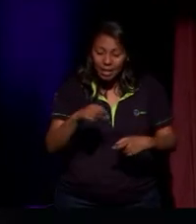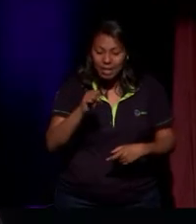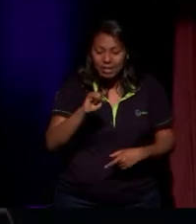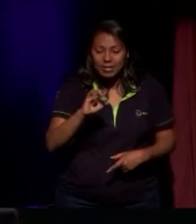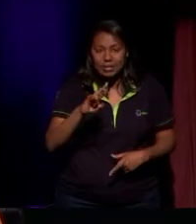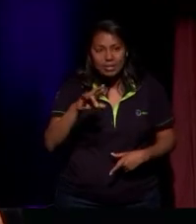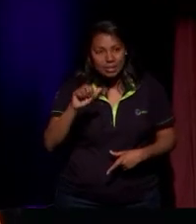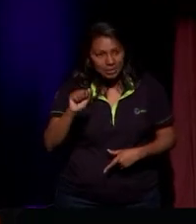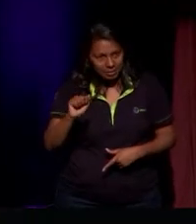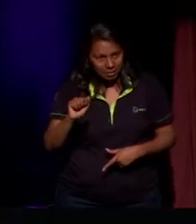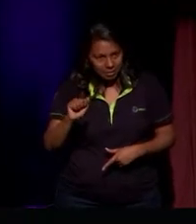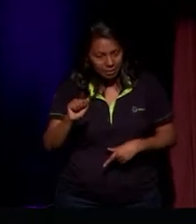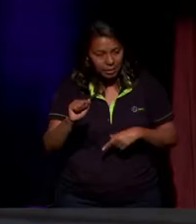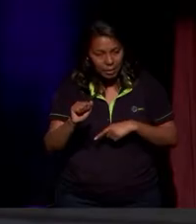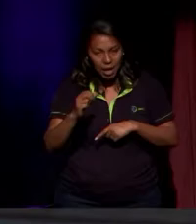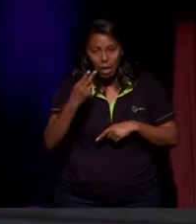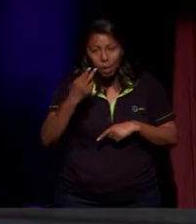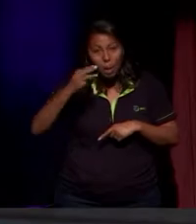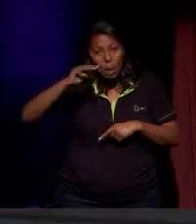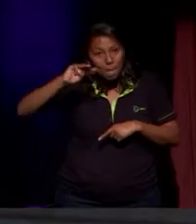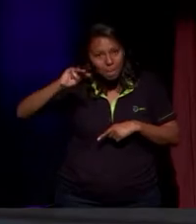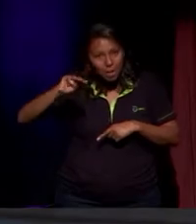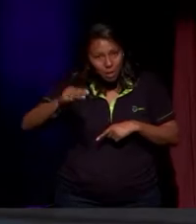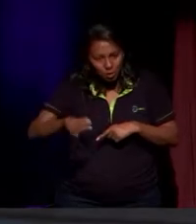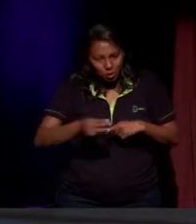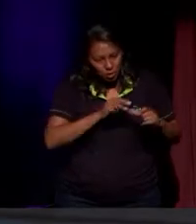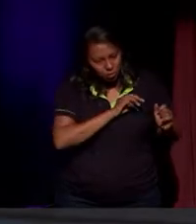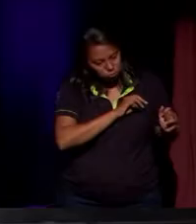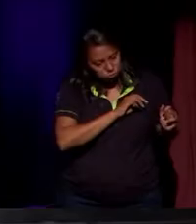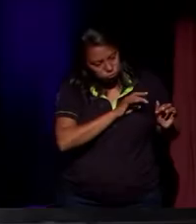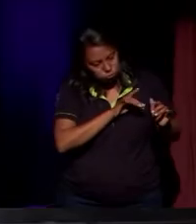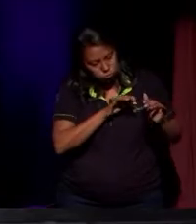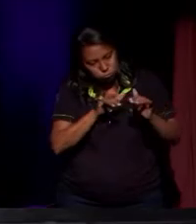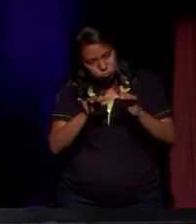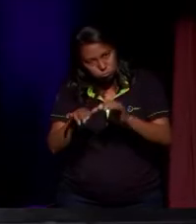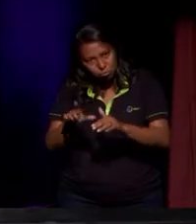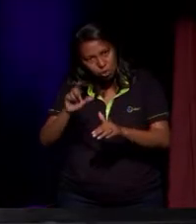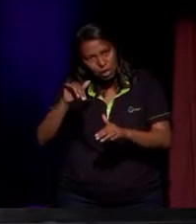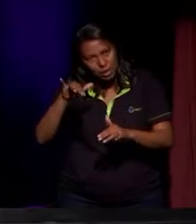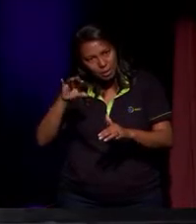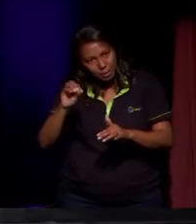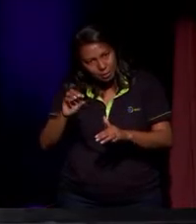there are 2 million Syrians in Lebanon, in these four and a half million inhabitants of Lebanon,